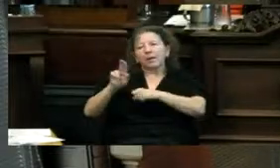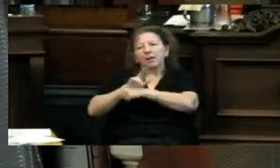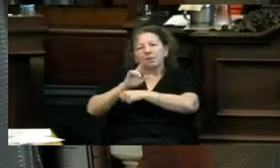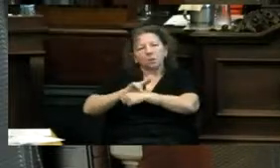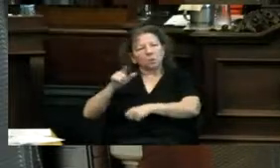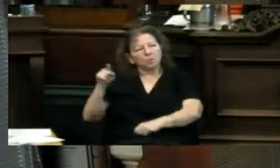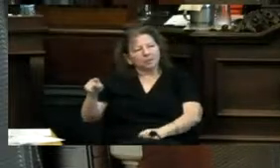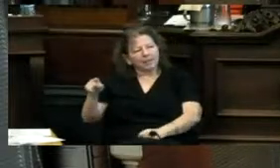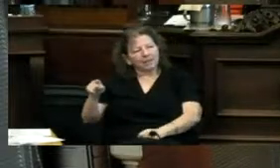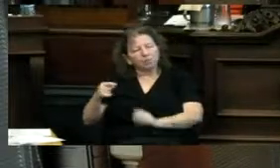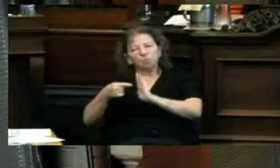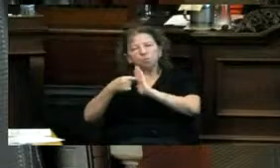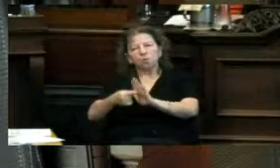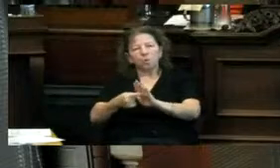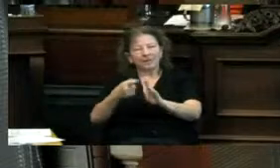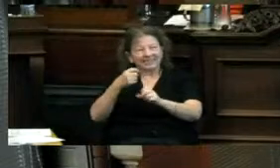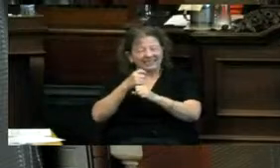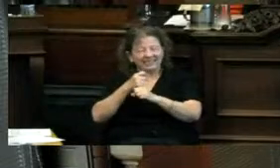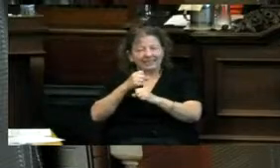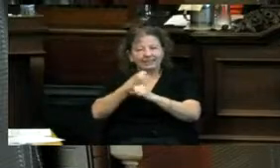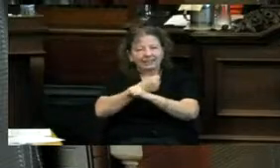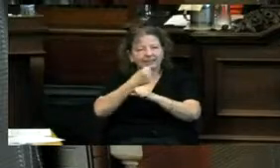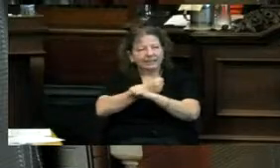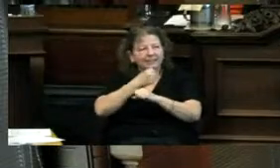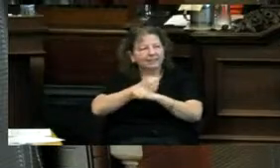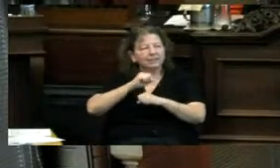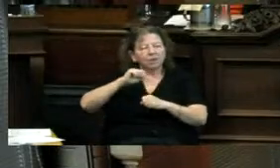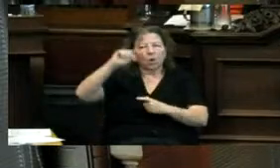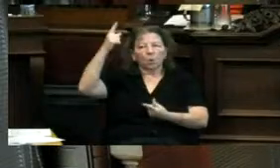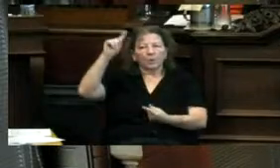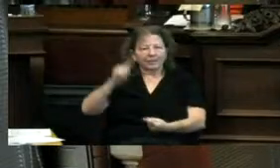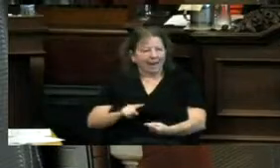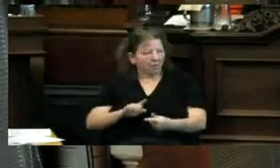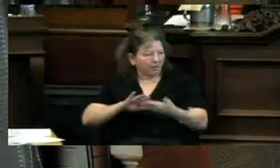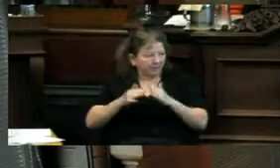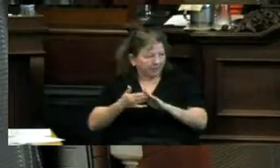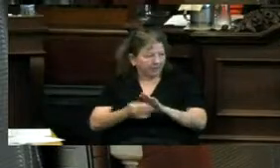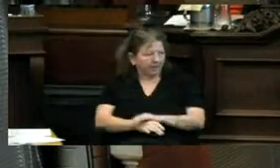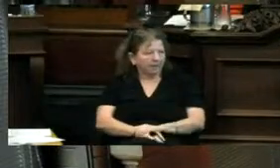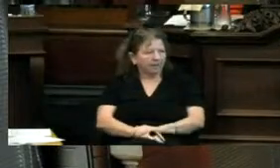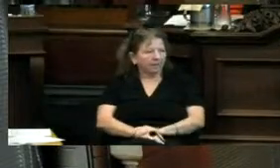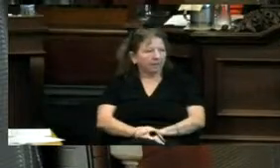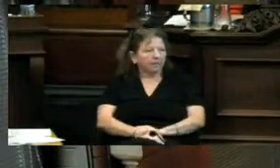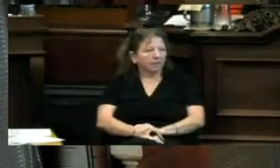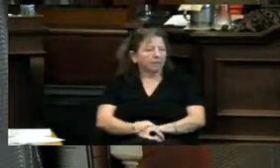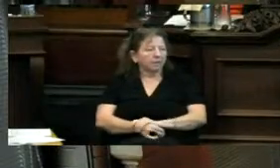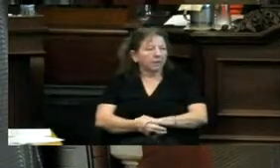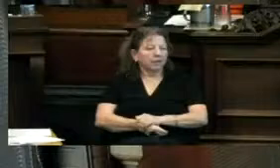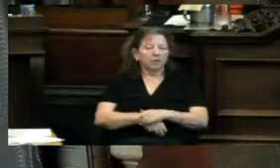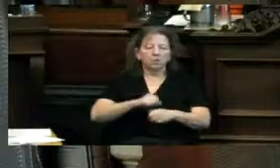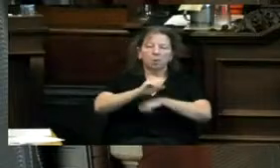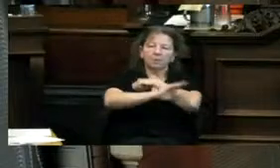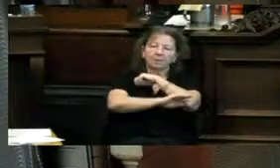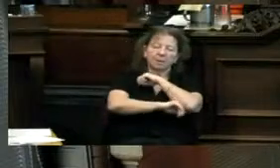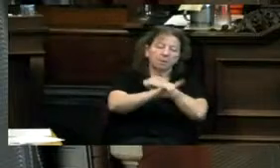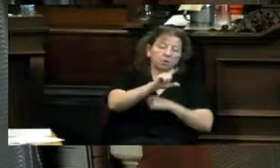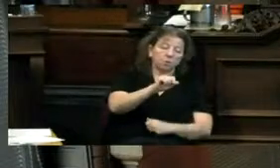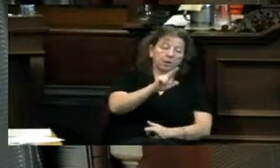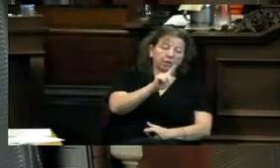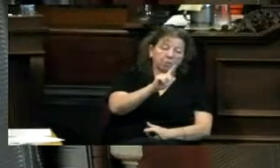use it. It can be used in a good way because, you know, you often hear people say, oh, crime is up, crime is all over the place.